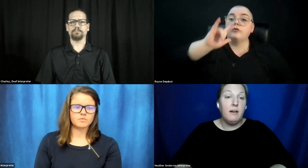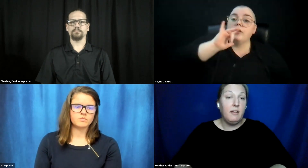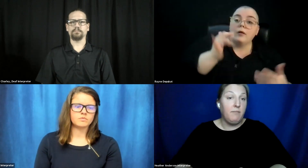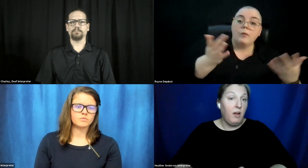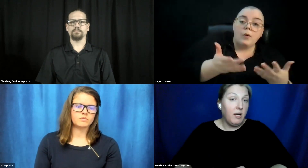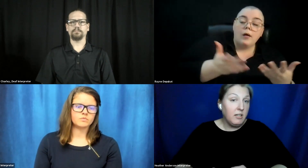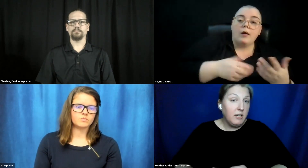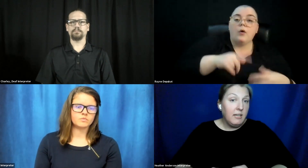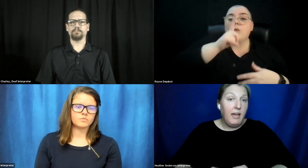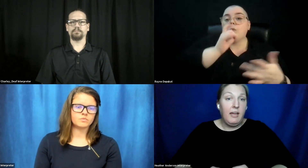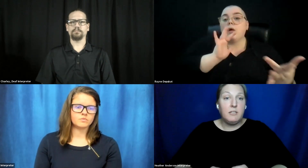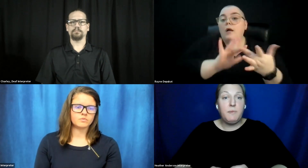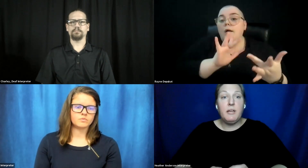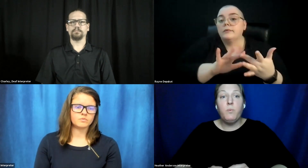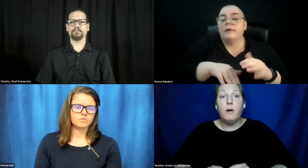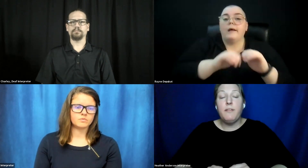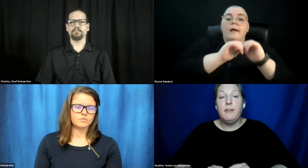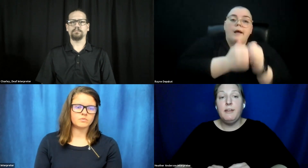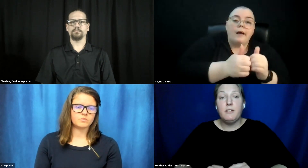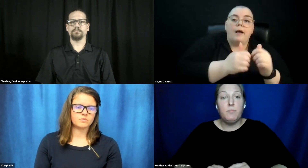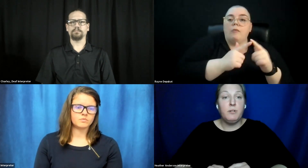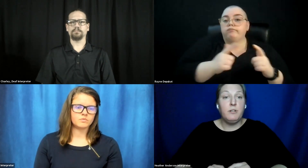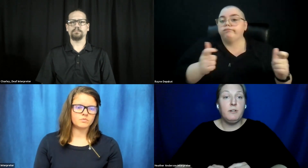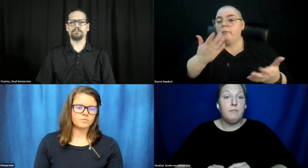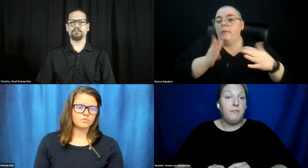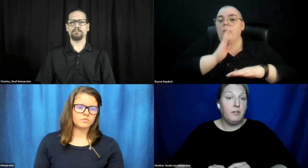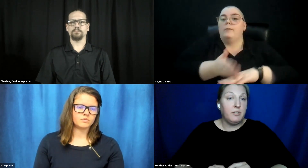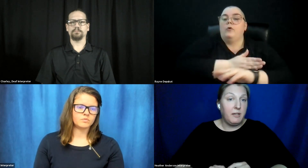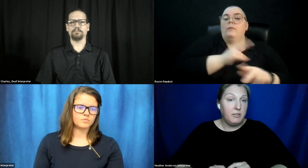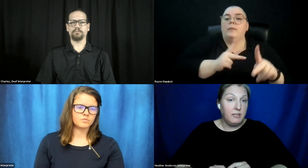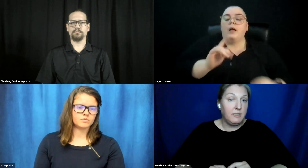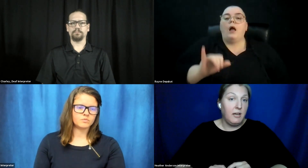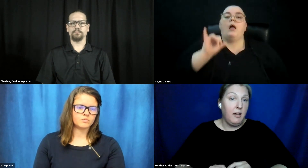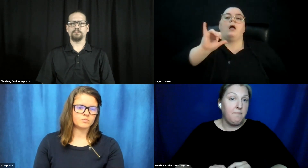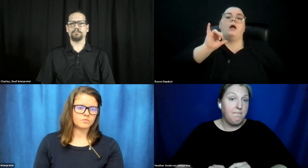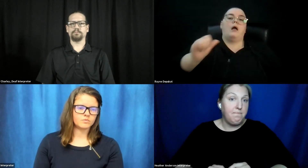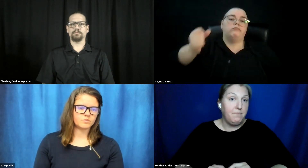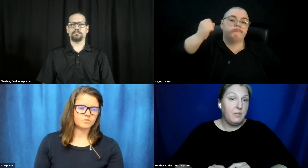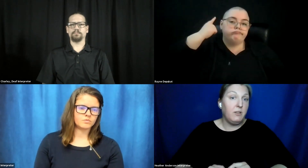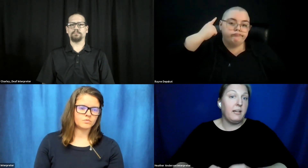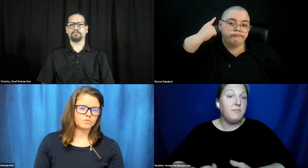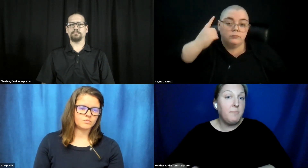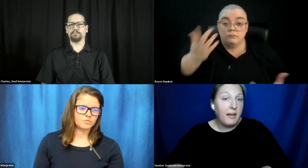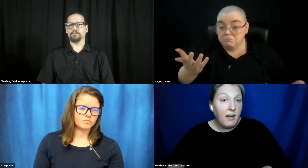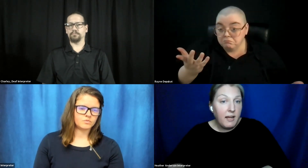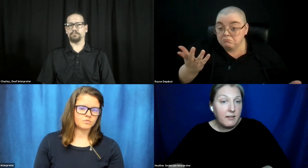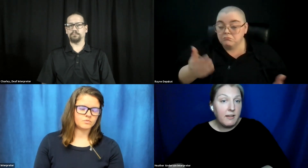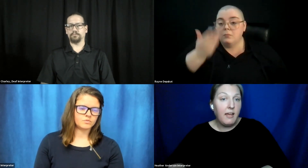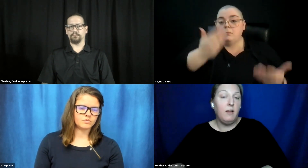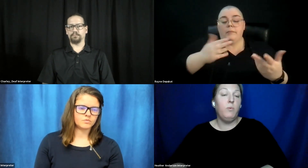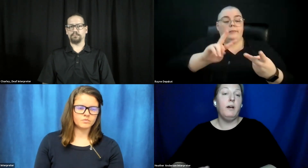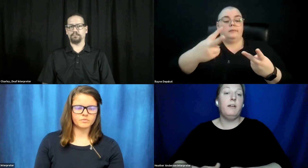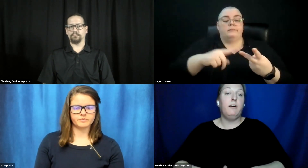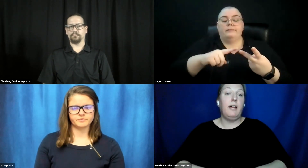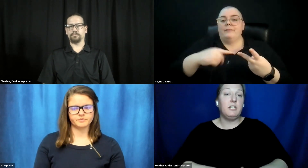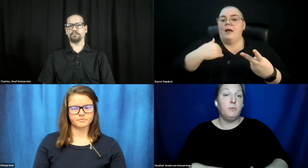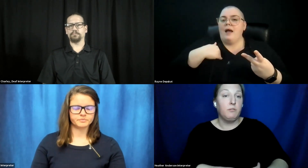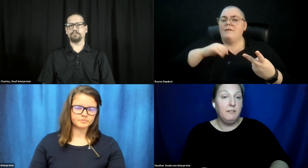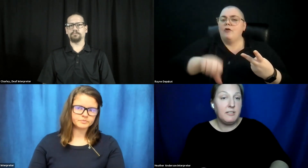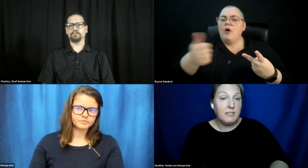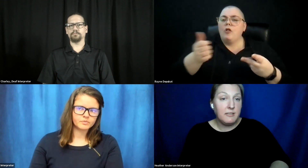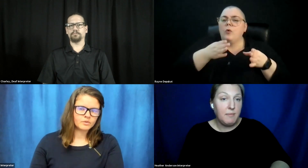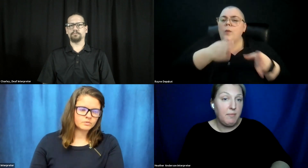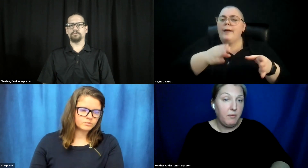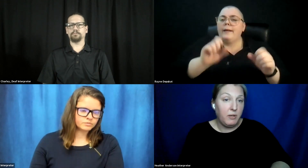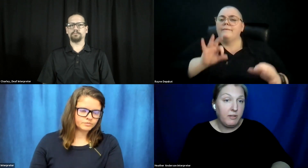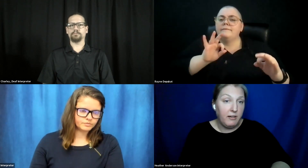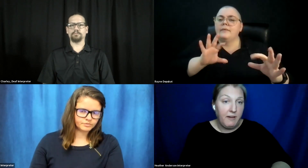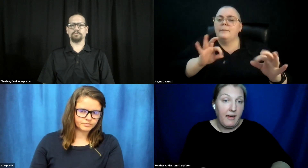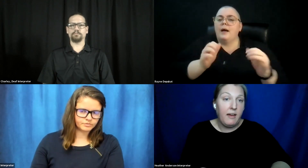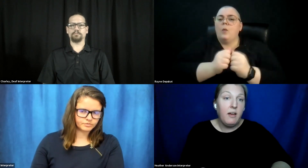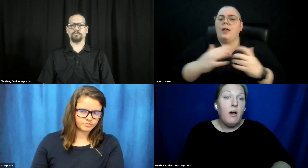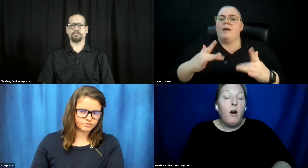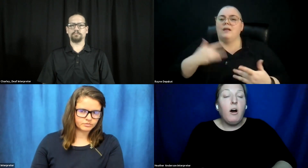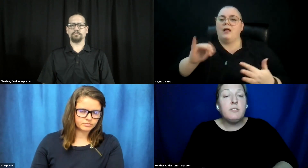in a, in a blog and explain what the interpreter referral specialist collects feedback on and what our actual grievances and maybe we could clarify that.